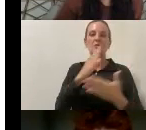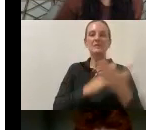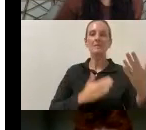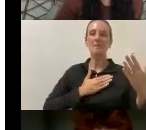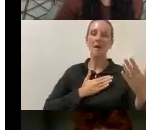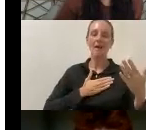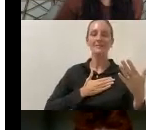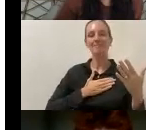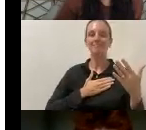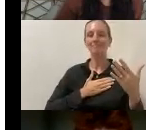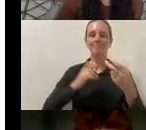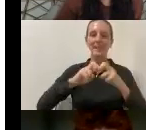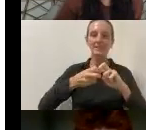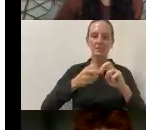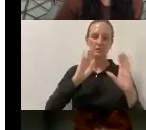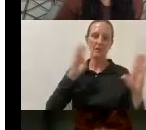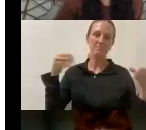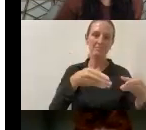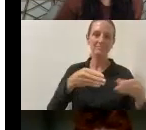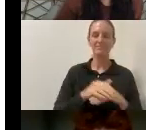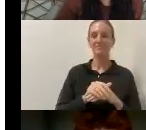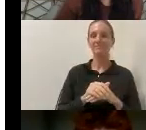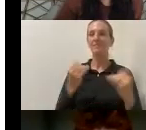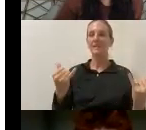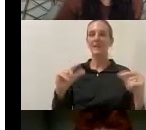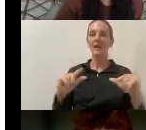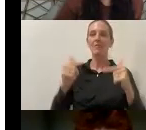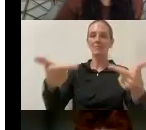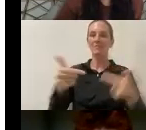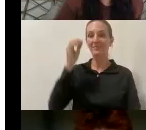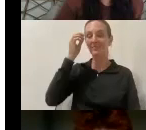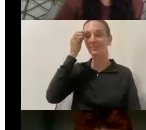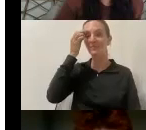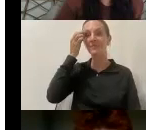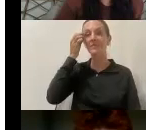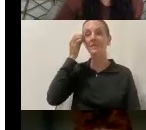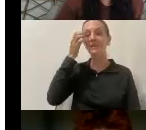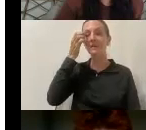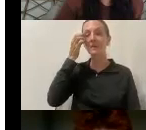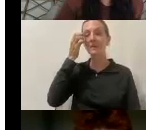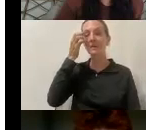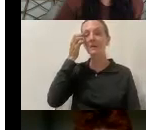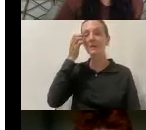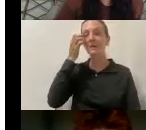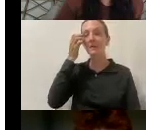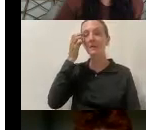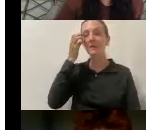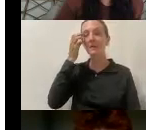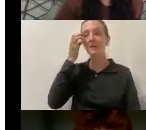If we can go to the next one and I'll pass it off to the next person. Terrance Scott: Thanks, Shelby.